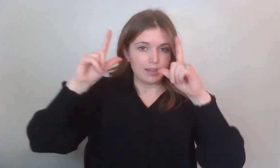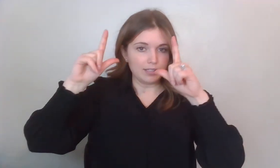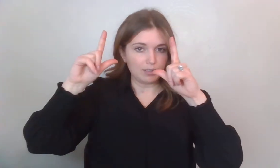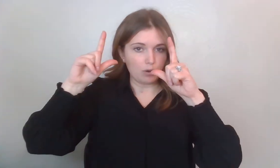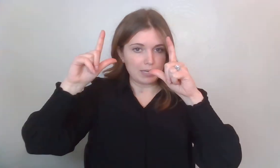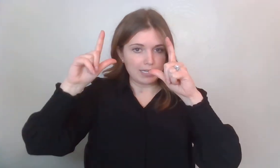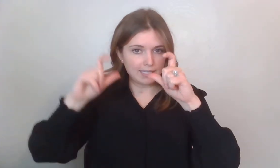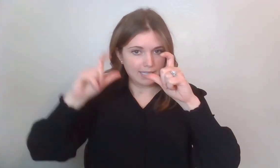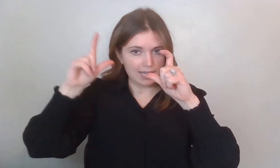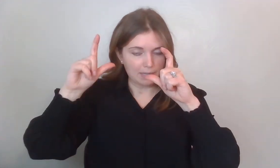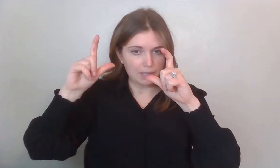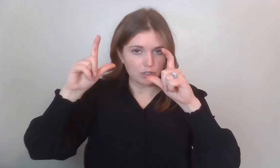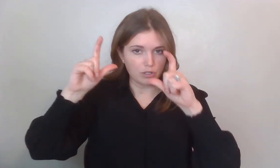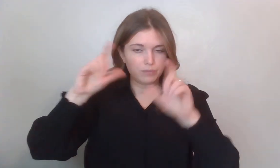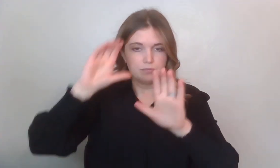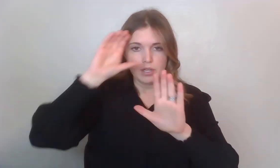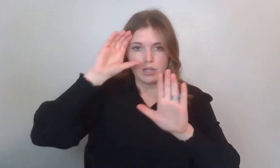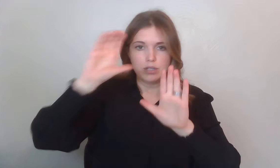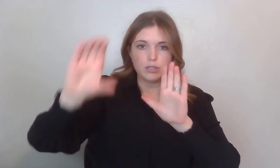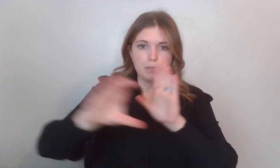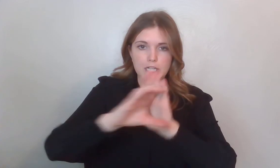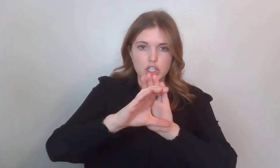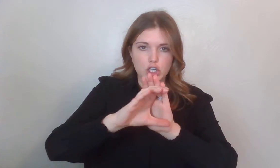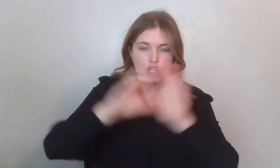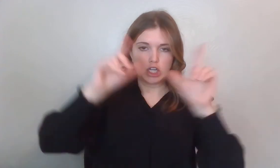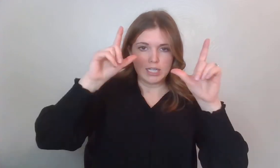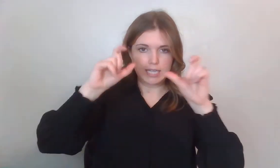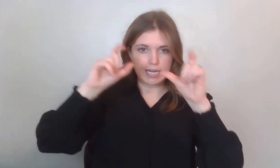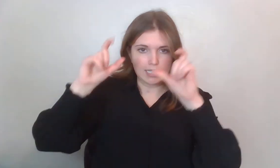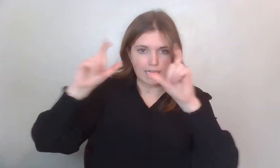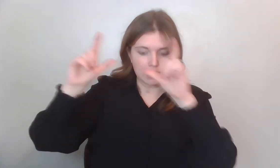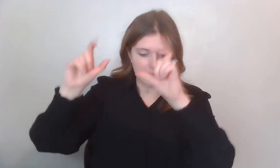This alone means TAKING a PICTURE so PICTURE TAKE TAKE TAKE